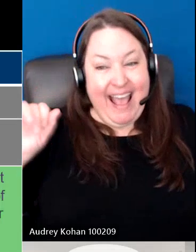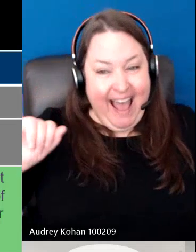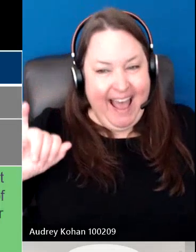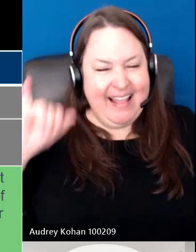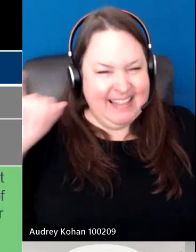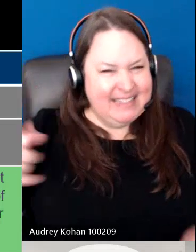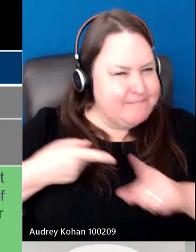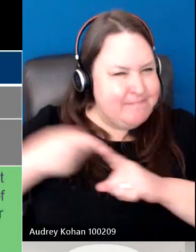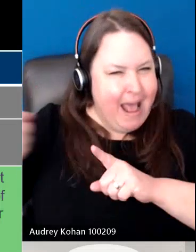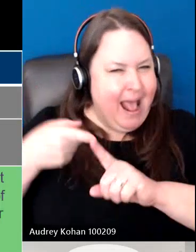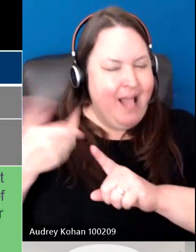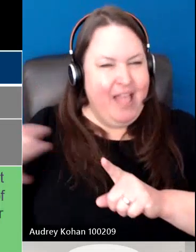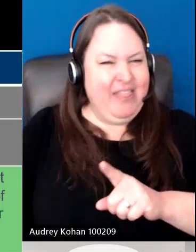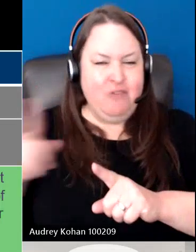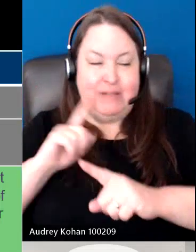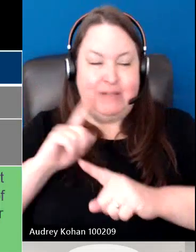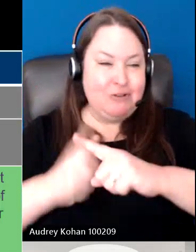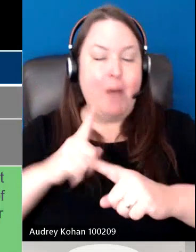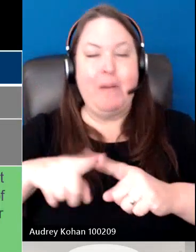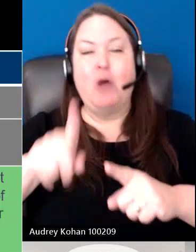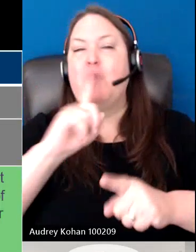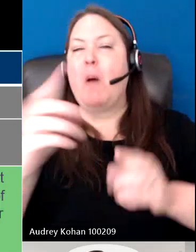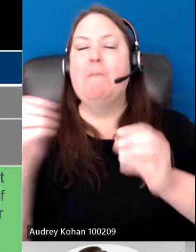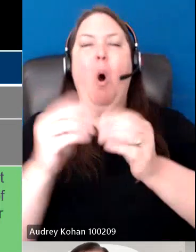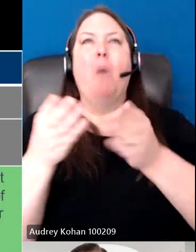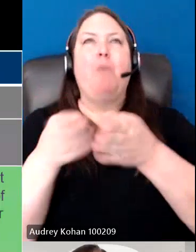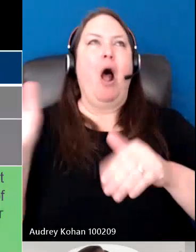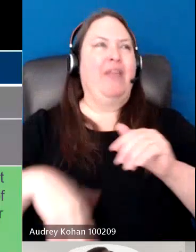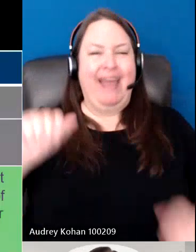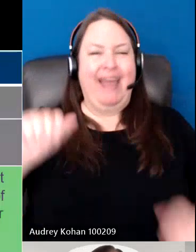are targeting there but it's it's broader than just AI so we'll we'll spend a lot of time on